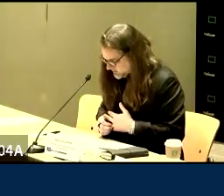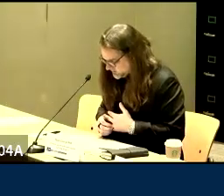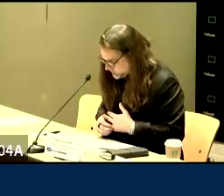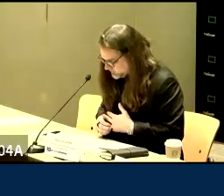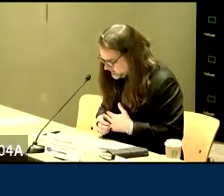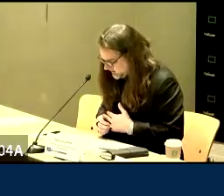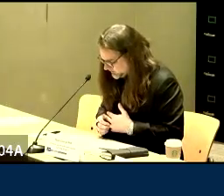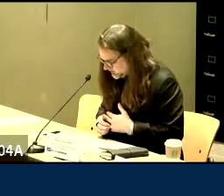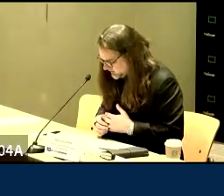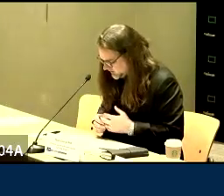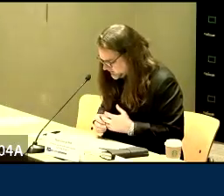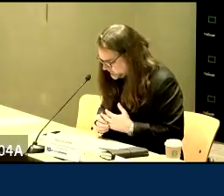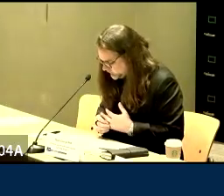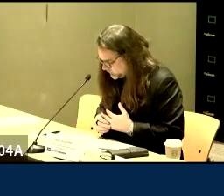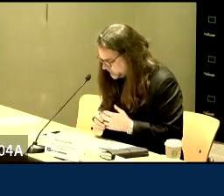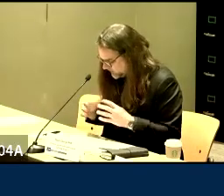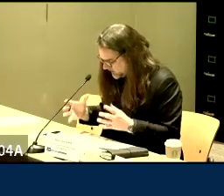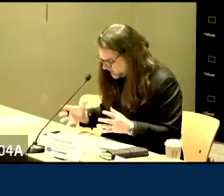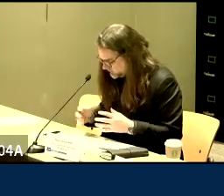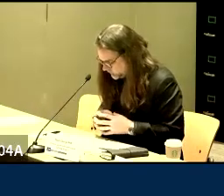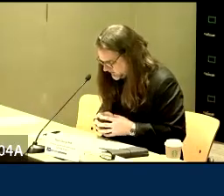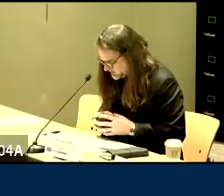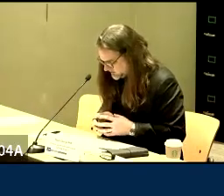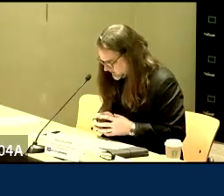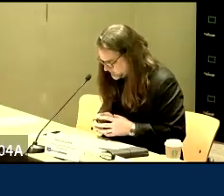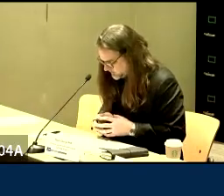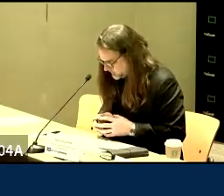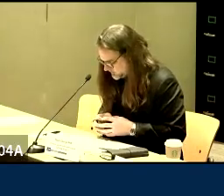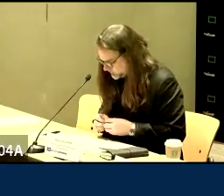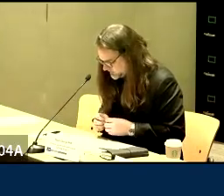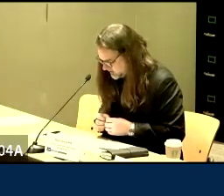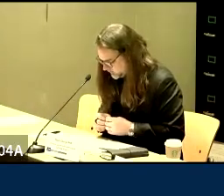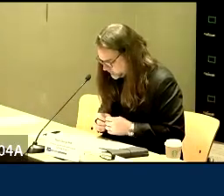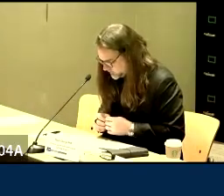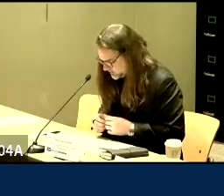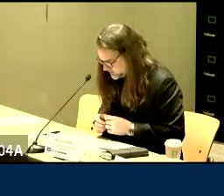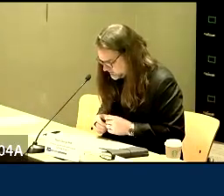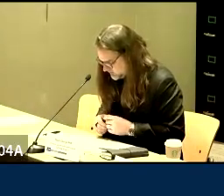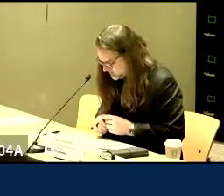This includes enabling new modeling toolkits designed specifically for state and local jurisdictions.